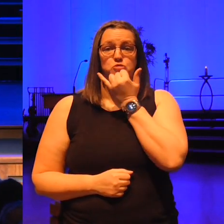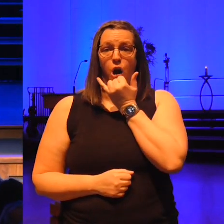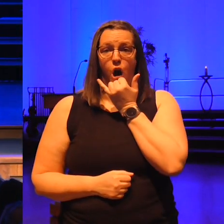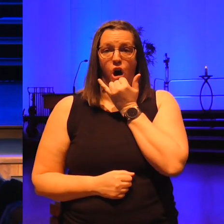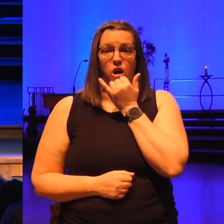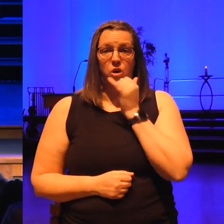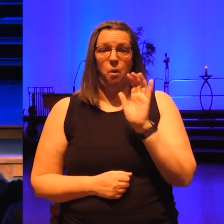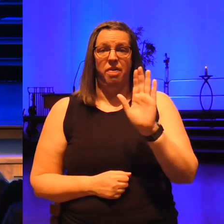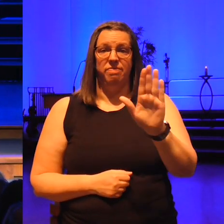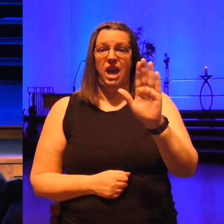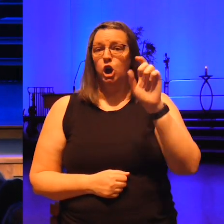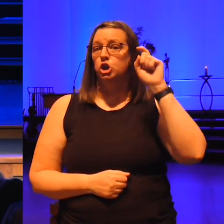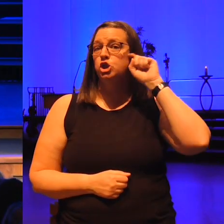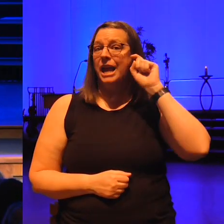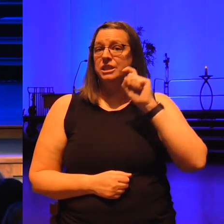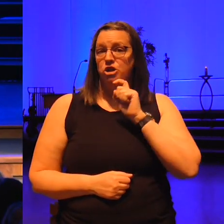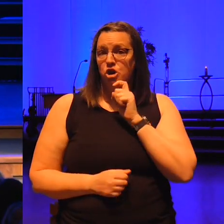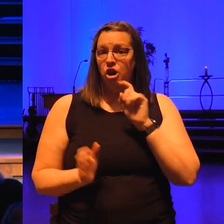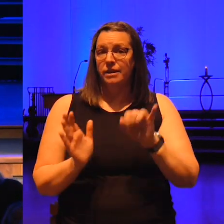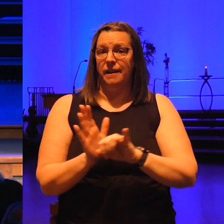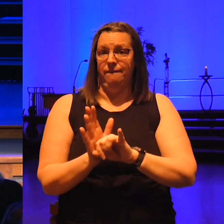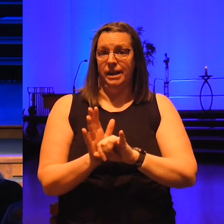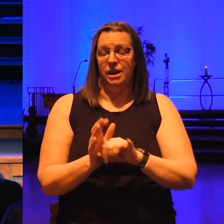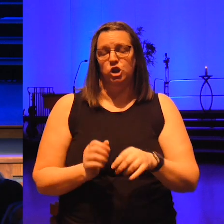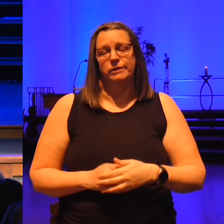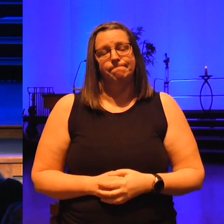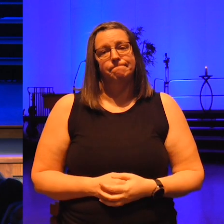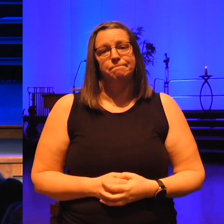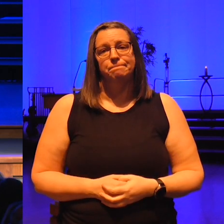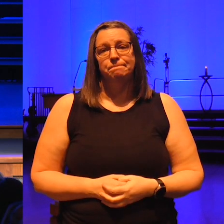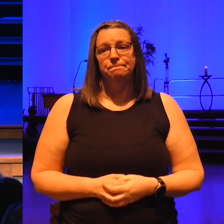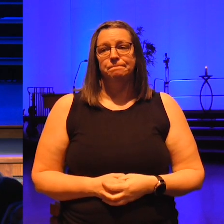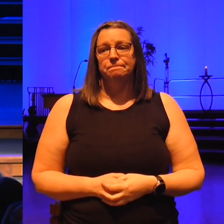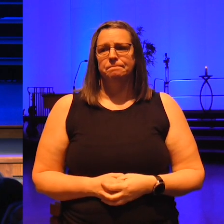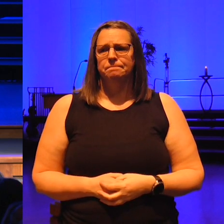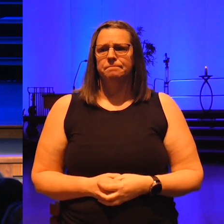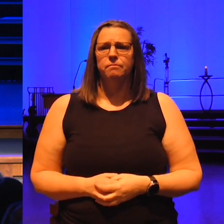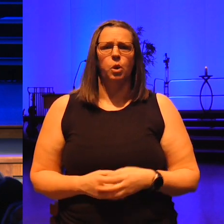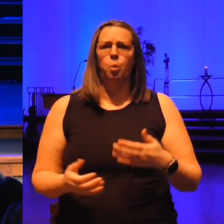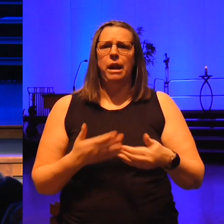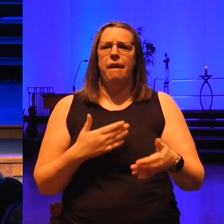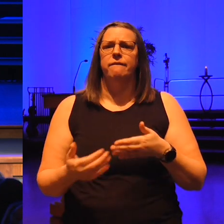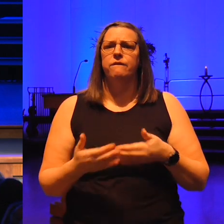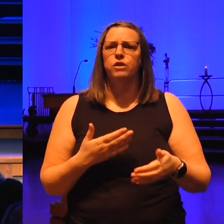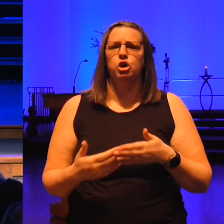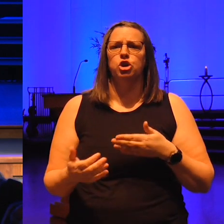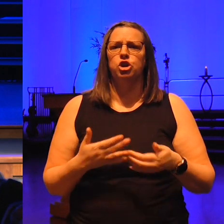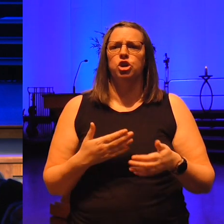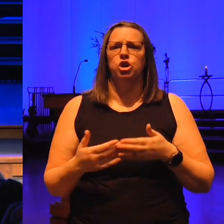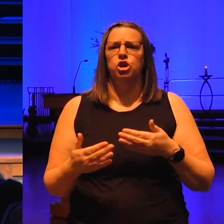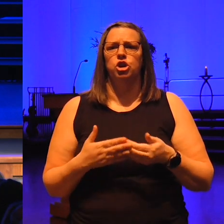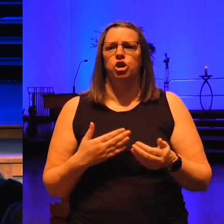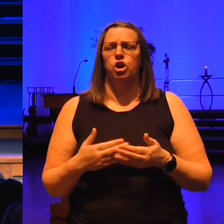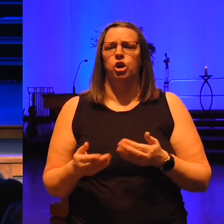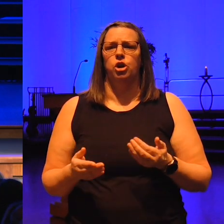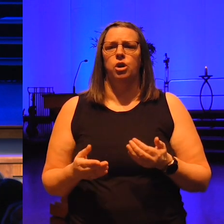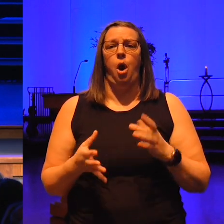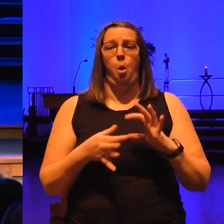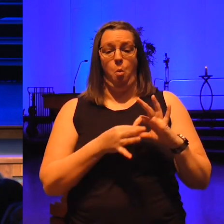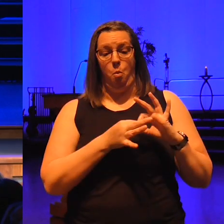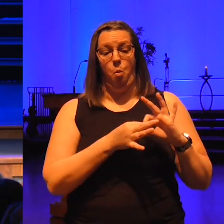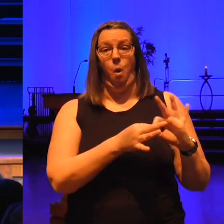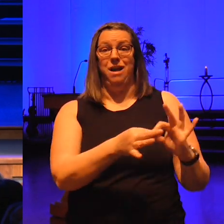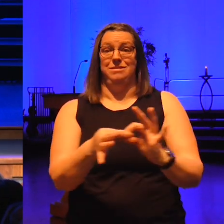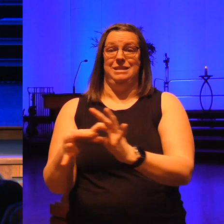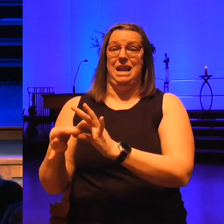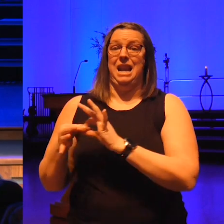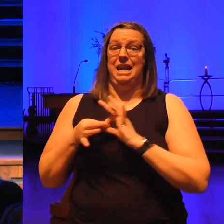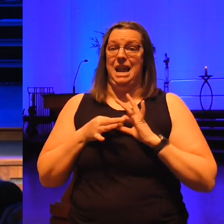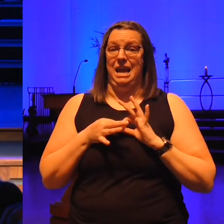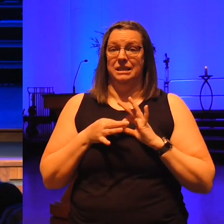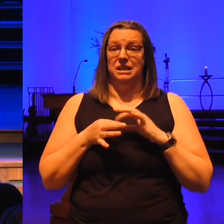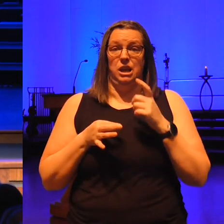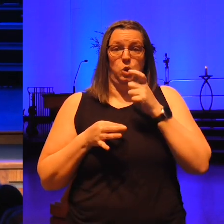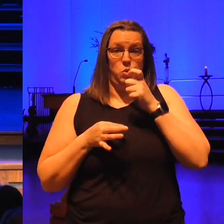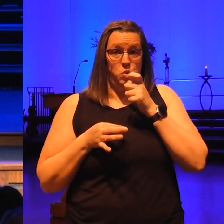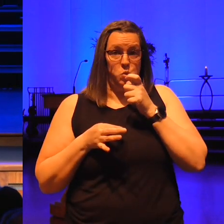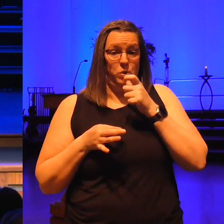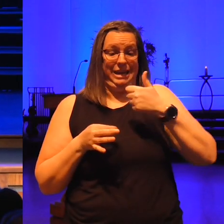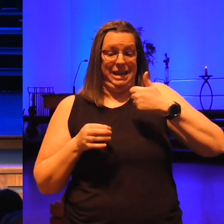identification whatever it is Oneness teaches us that who each of us are is beautiful and unique